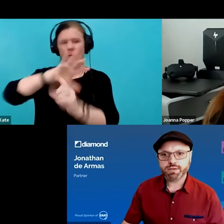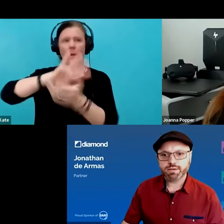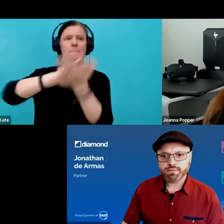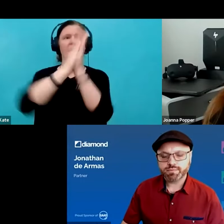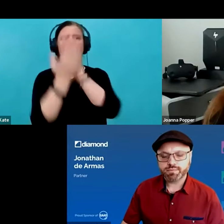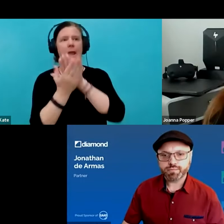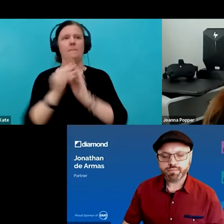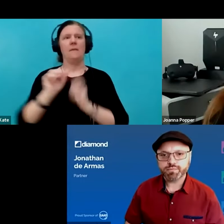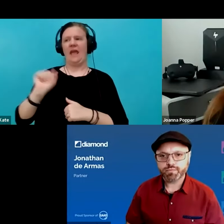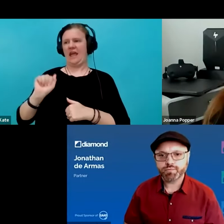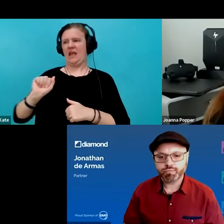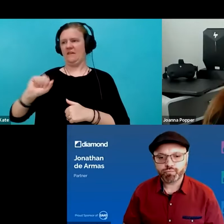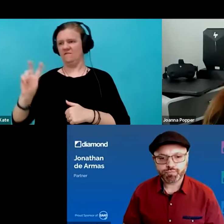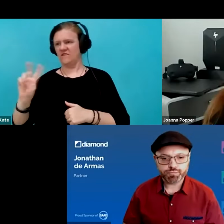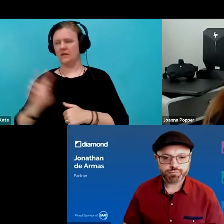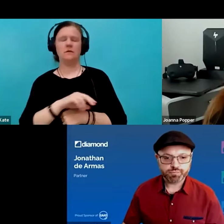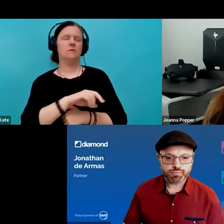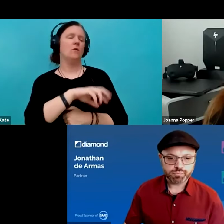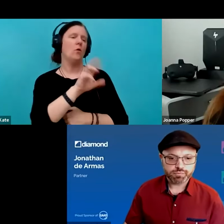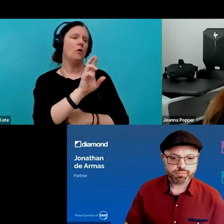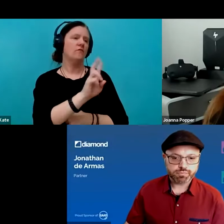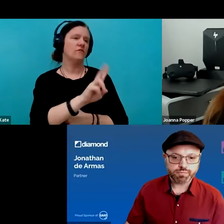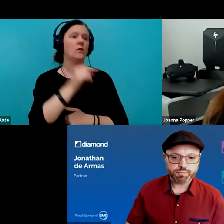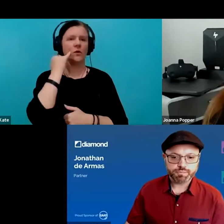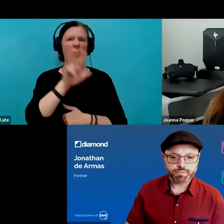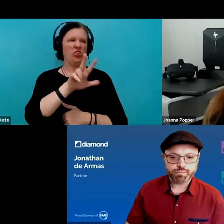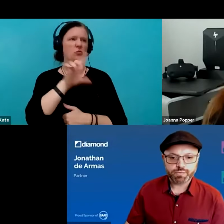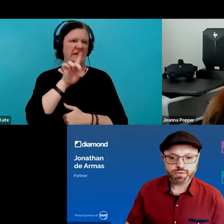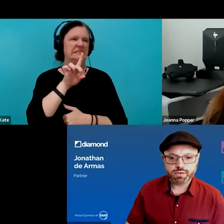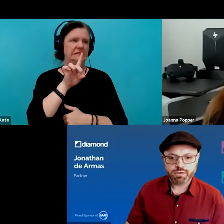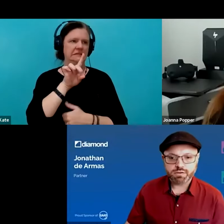virtual reality environments or anything where a 3D asset is going to be useful.